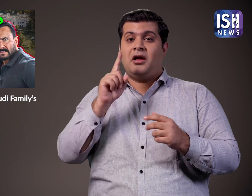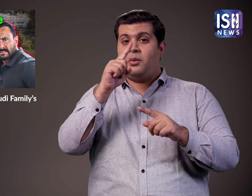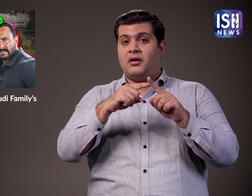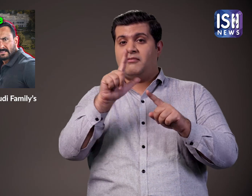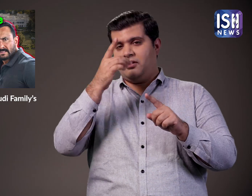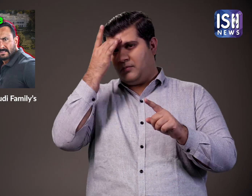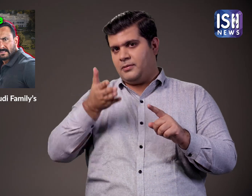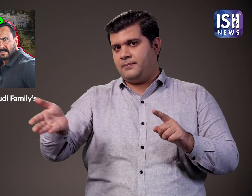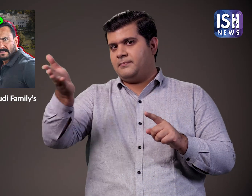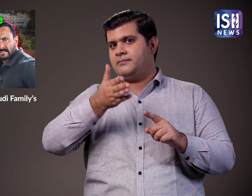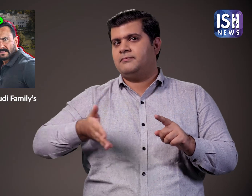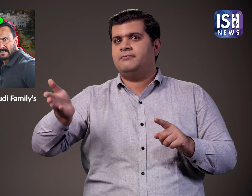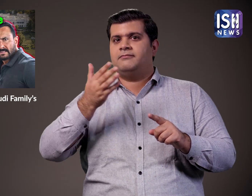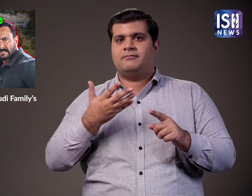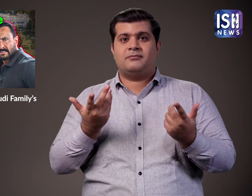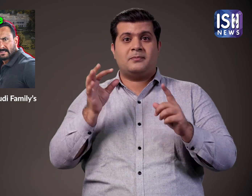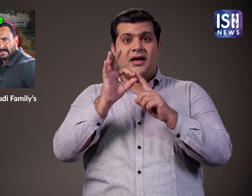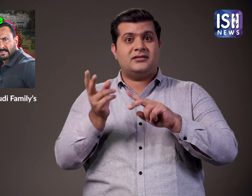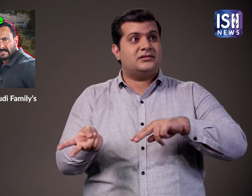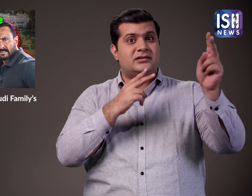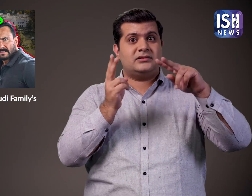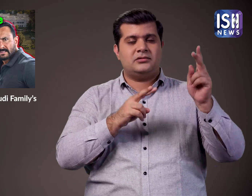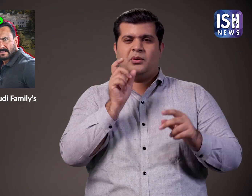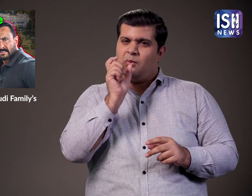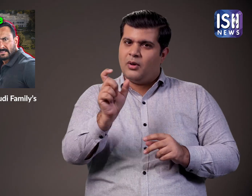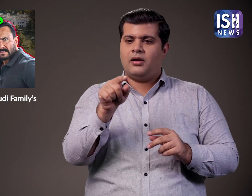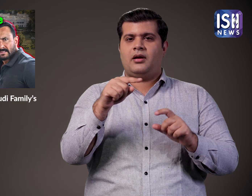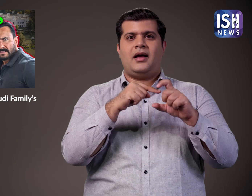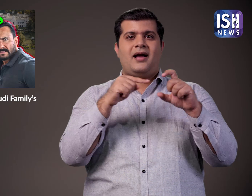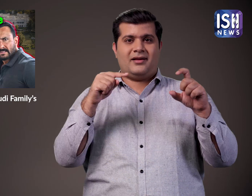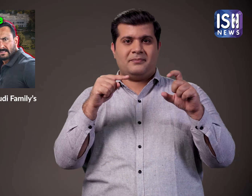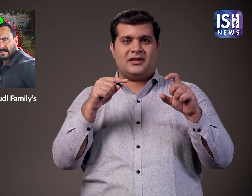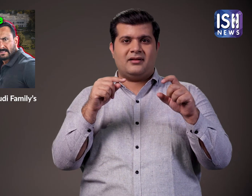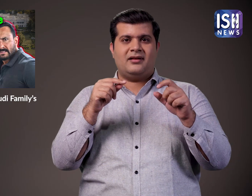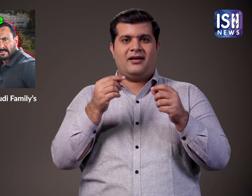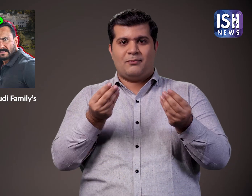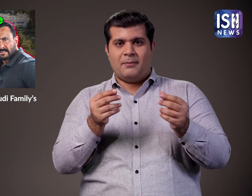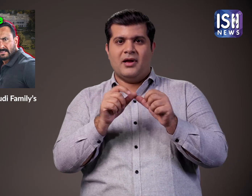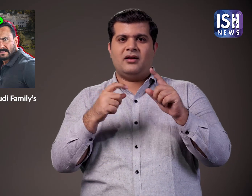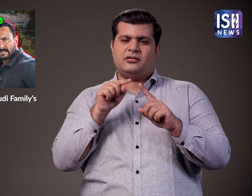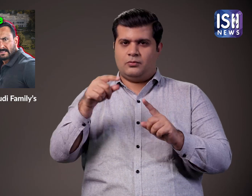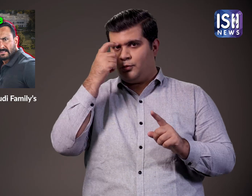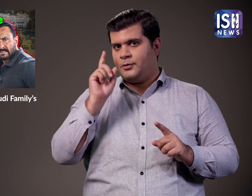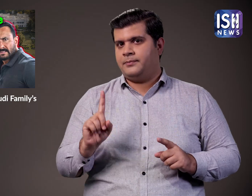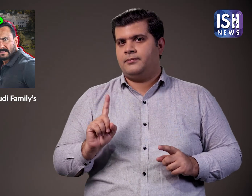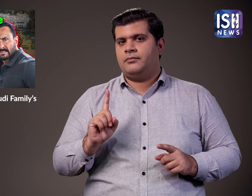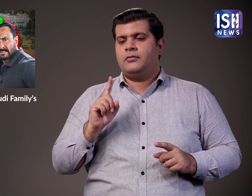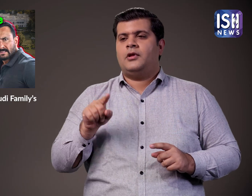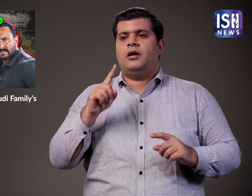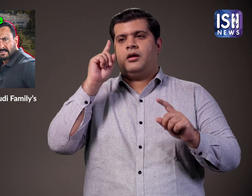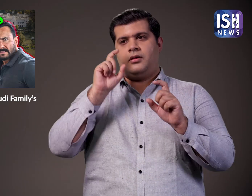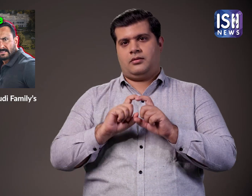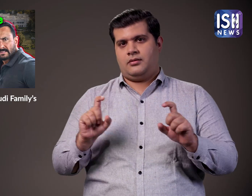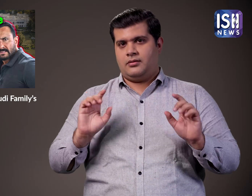However, 1.5 lakh locals will suffer as their properties may be taken away under enemy properties act.